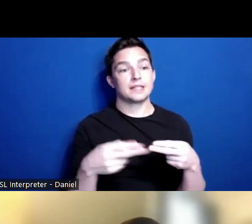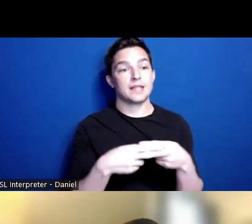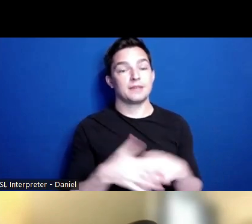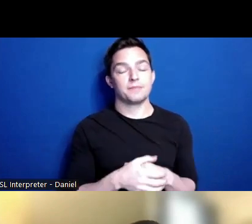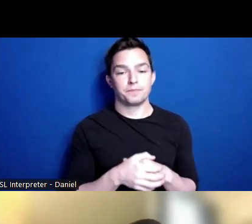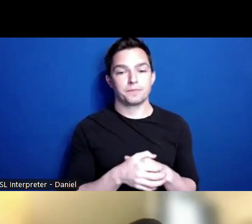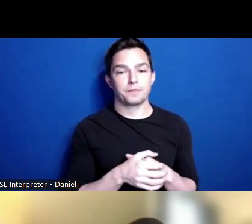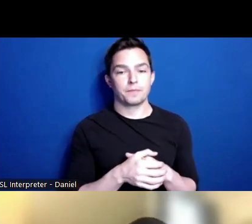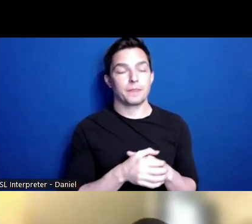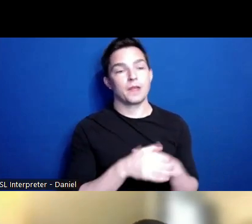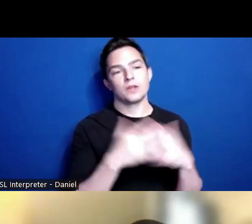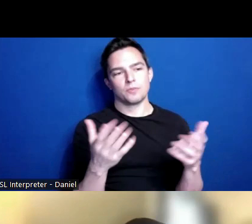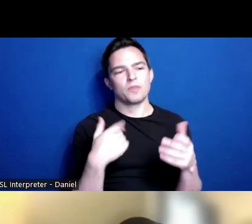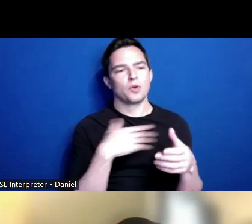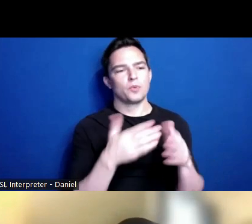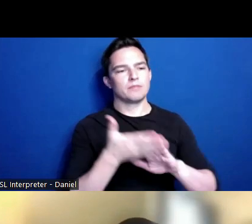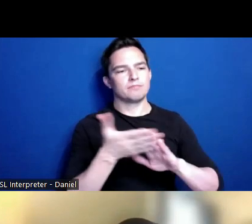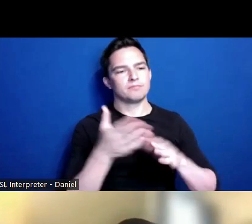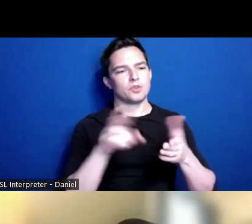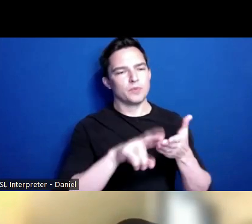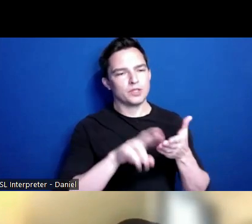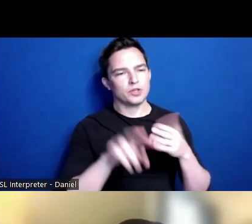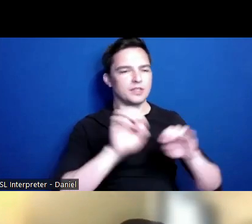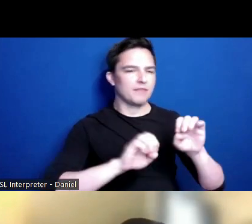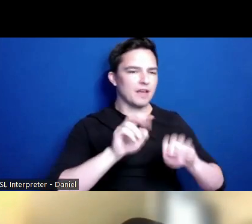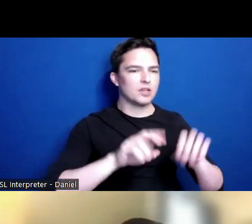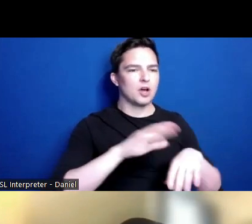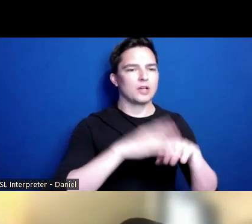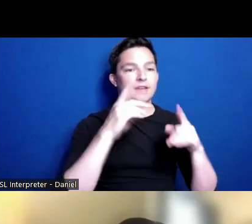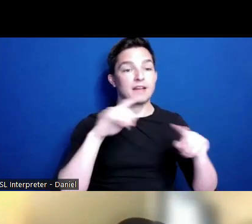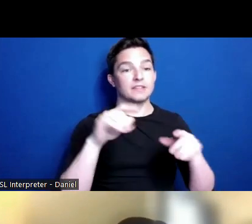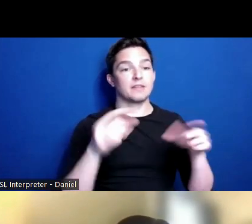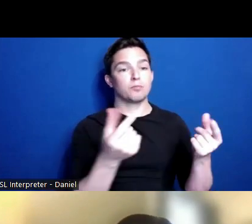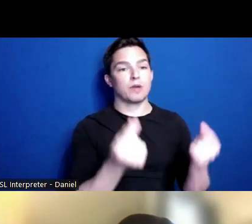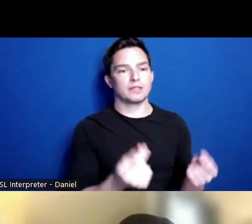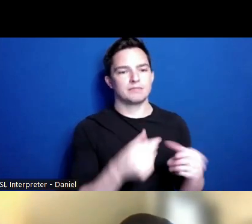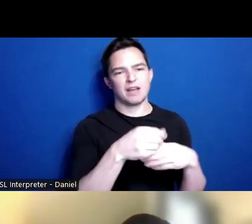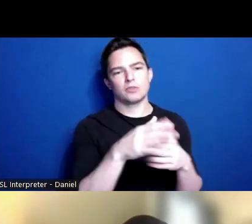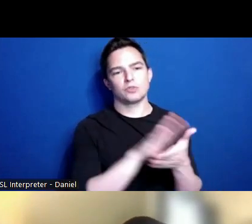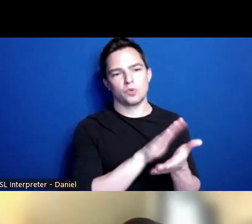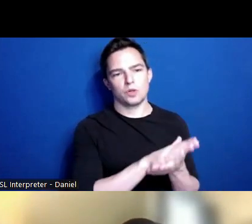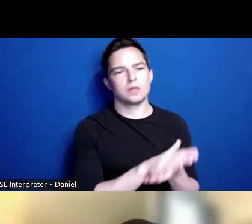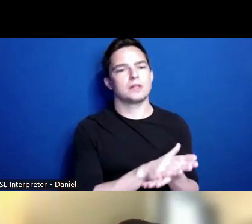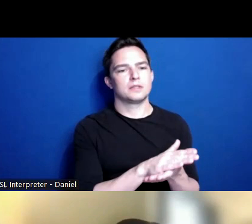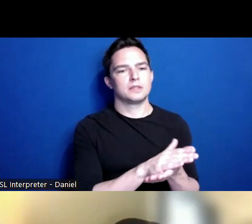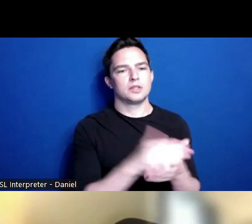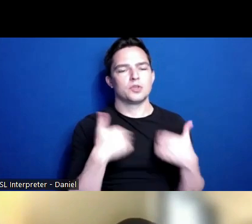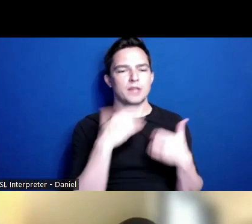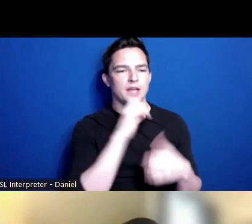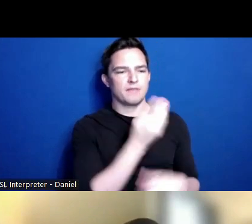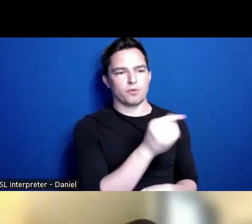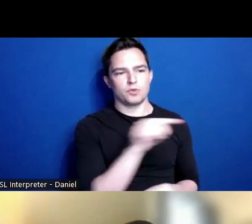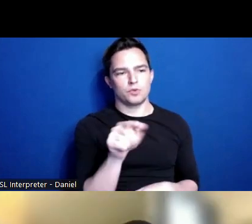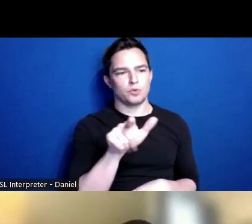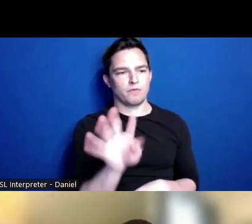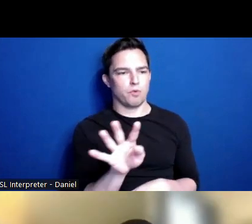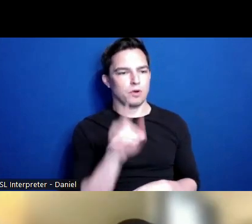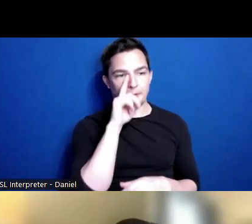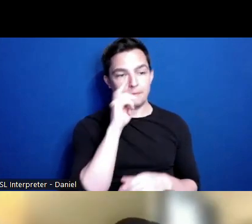So, we conduct research and evaluation on effective practices for out-of-school youth from ages 14-24 and young adults